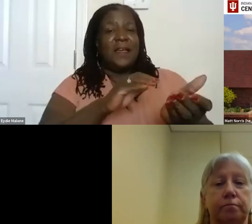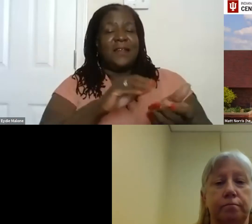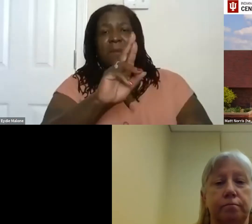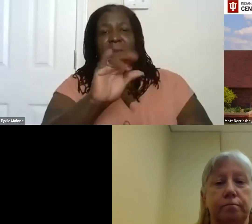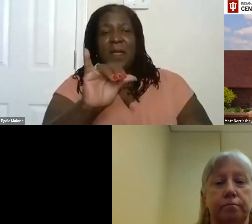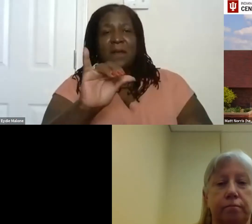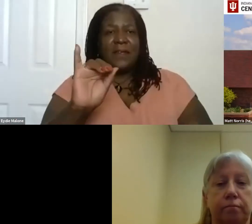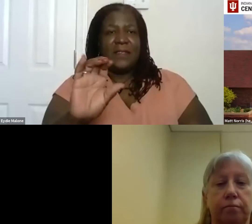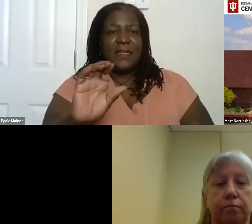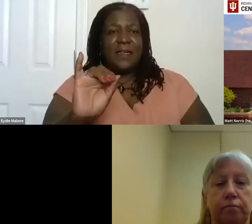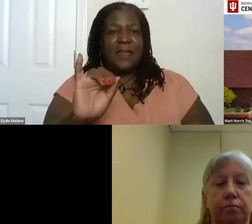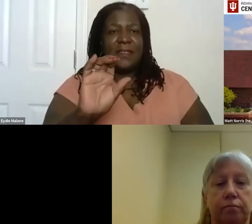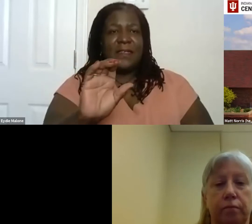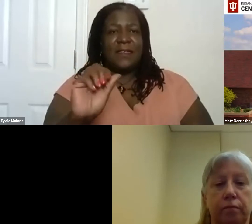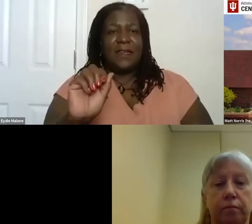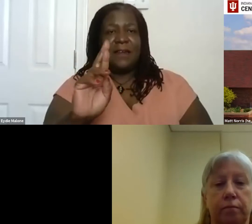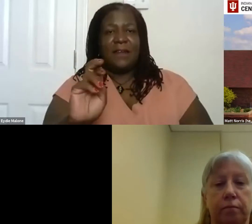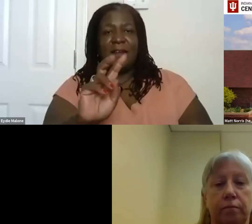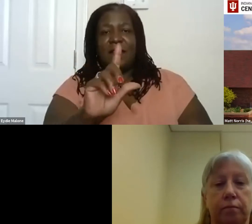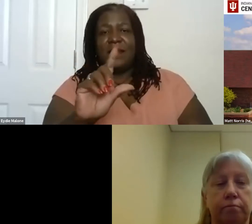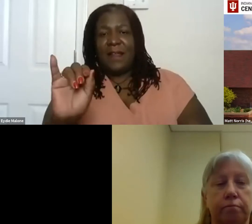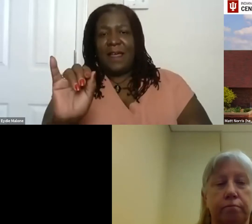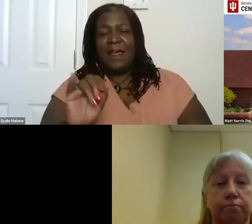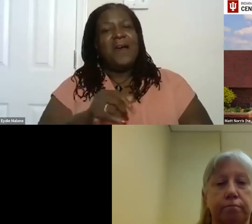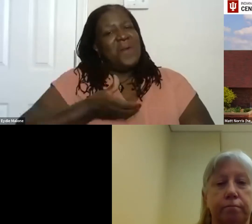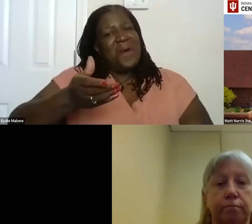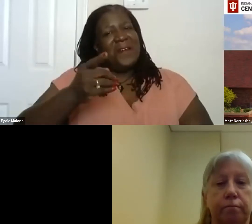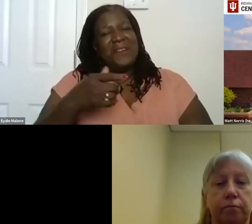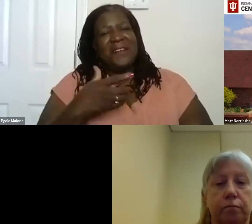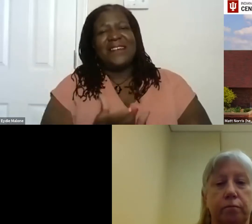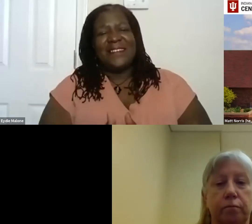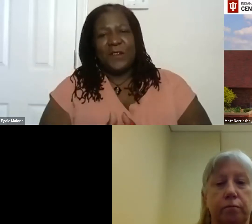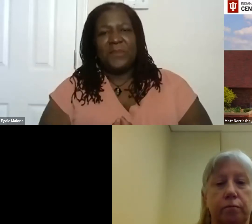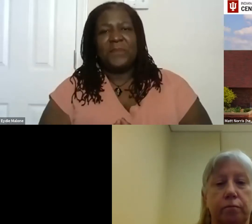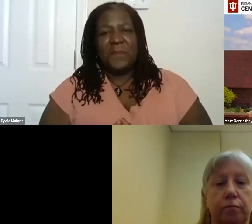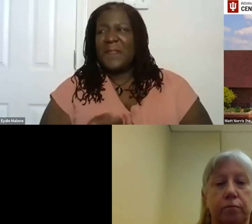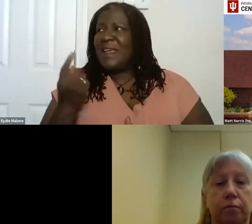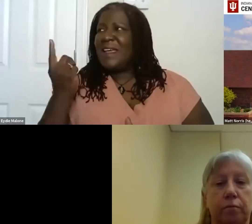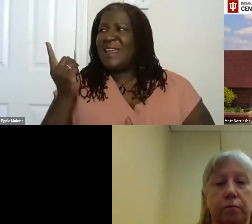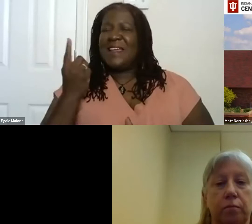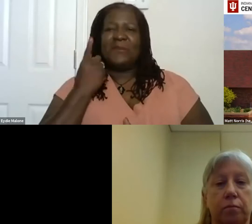very honored to have her today. As Jae Chul Lee mentioned, she is a professor of clinical